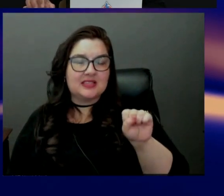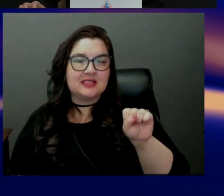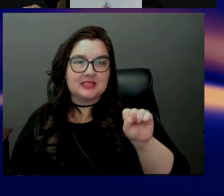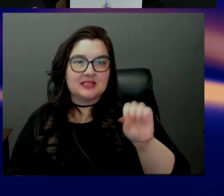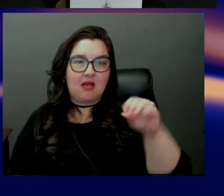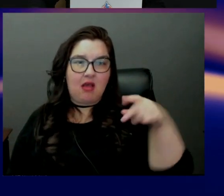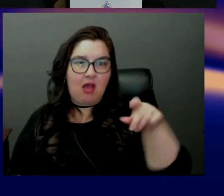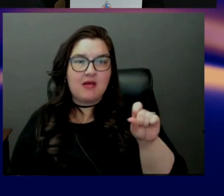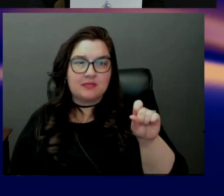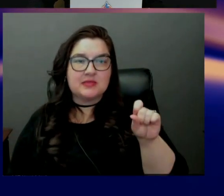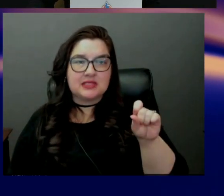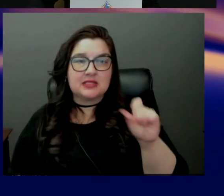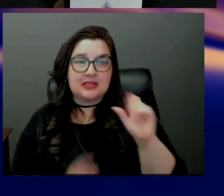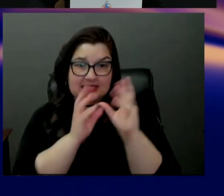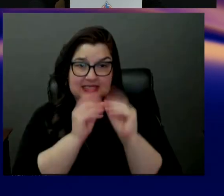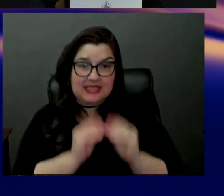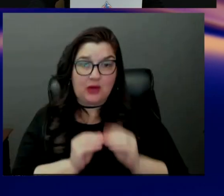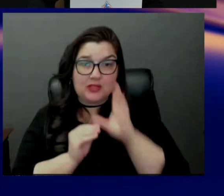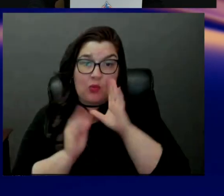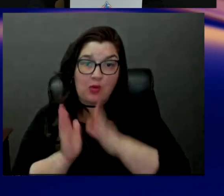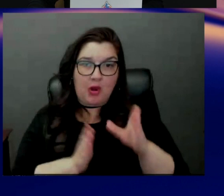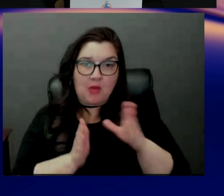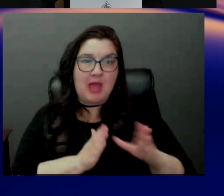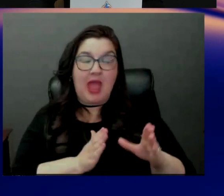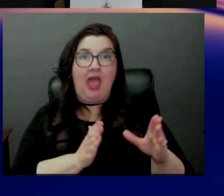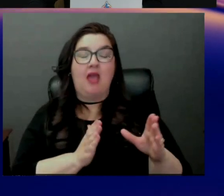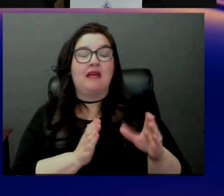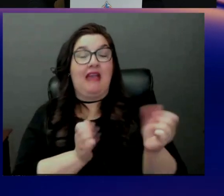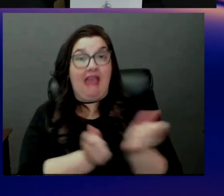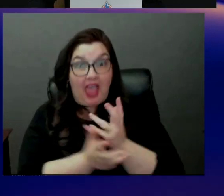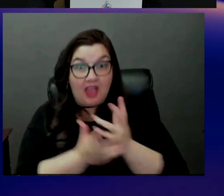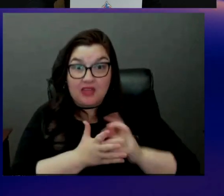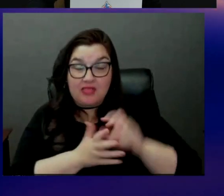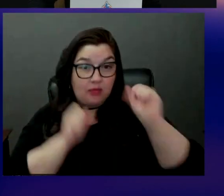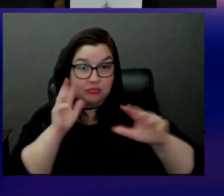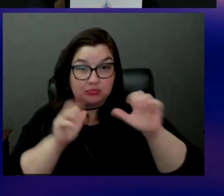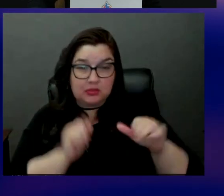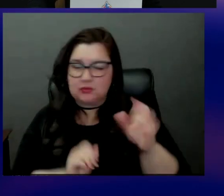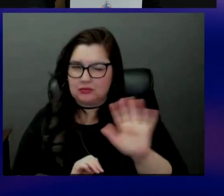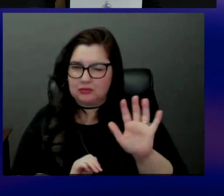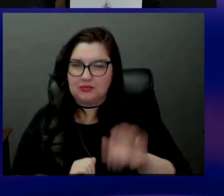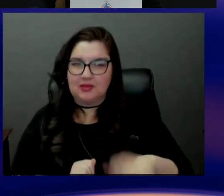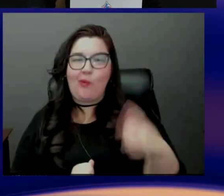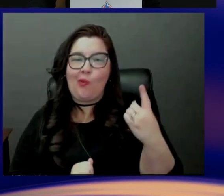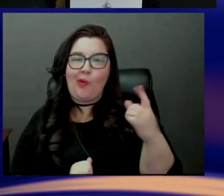It's not going to give you everything. It's just one tool in your toolbox. All right.